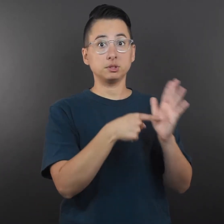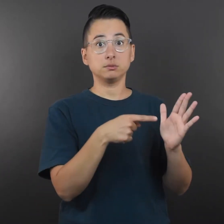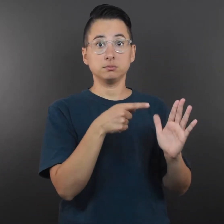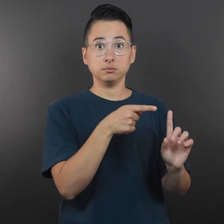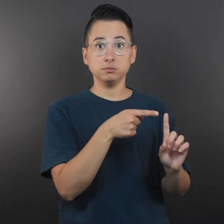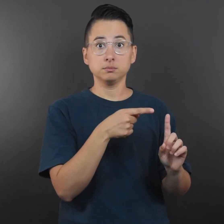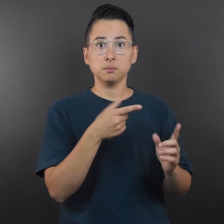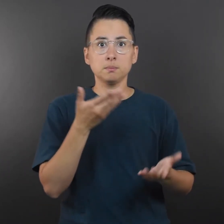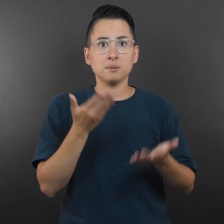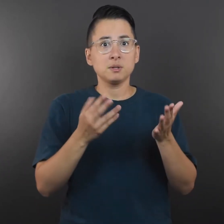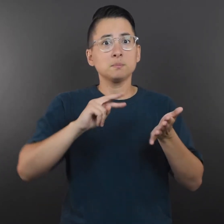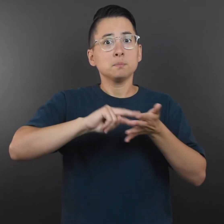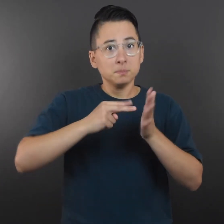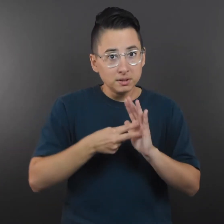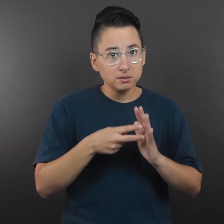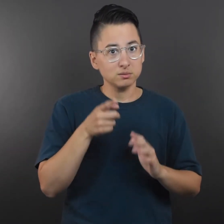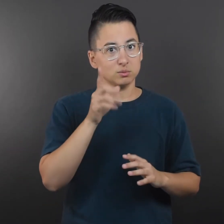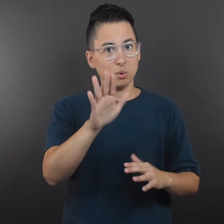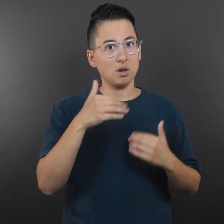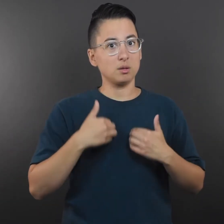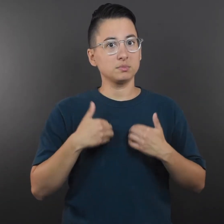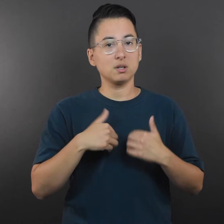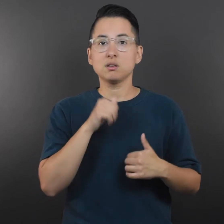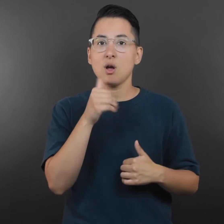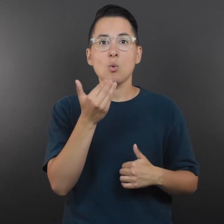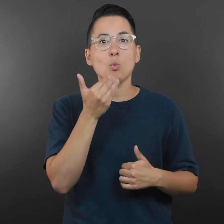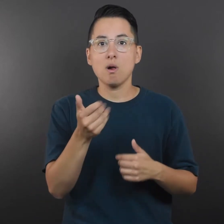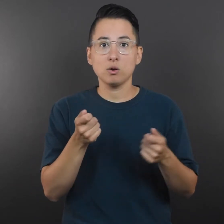Having symptoms may mean your asthma is not well controlled.